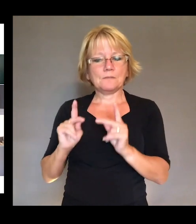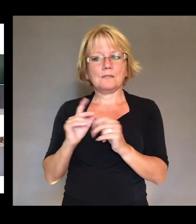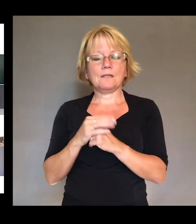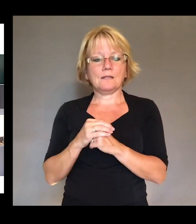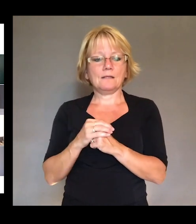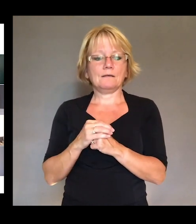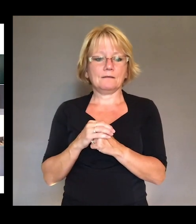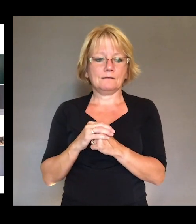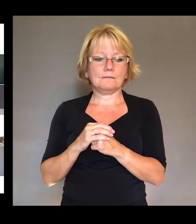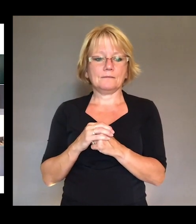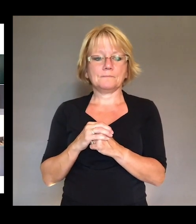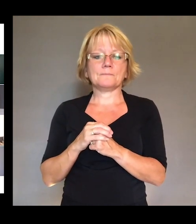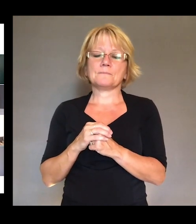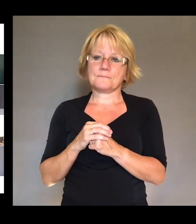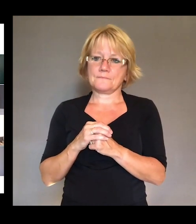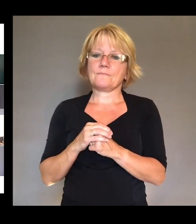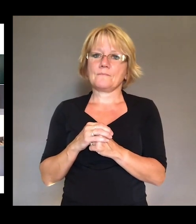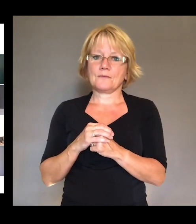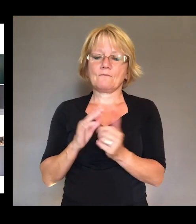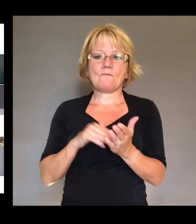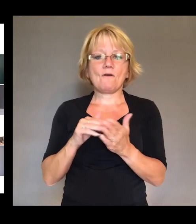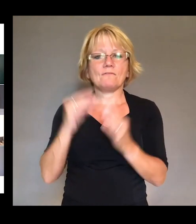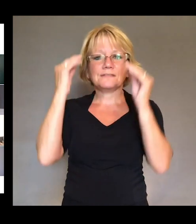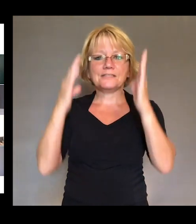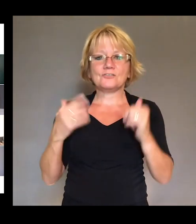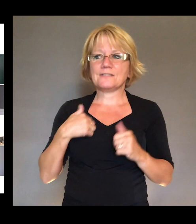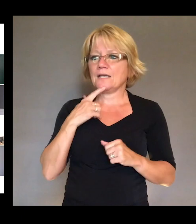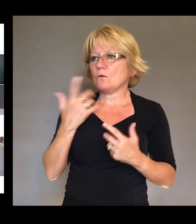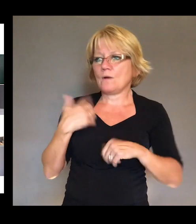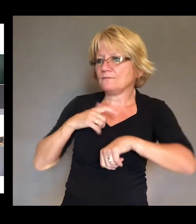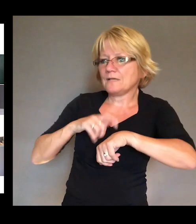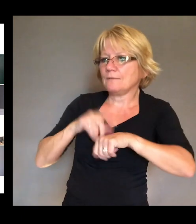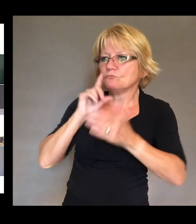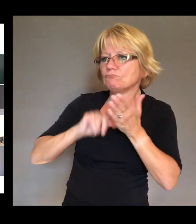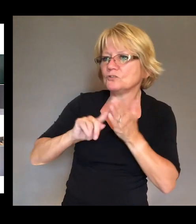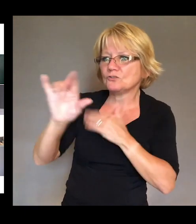and to kind of like reach people. I know that I like Amy just said, I often hear teachers say, well, I don't have time to read about this,